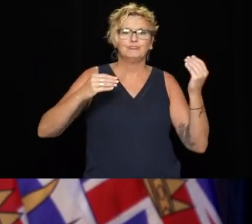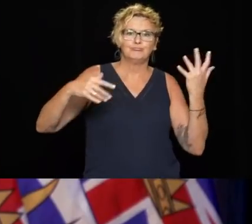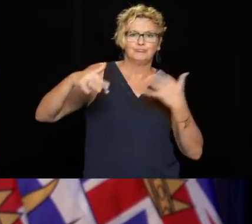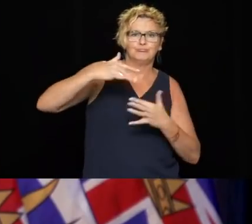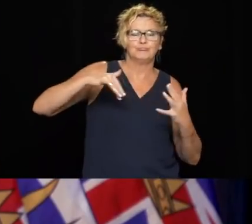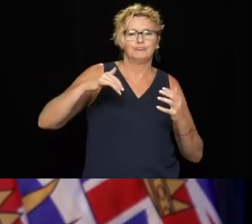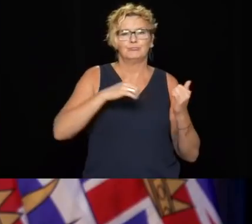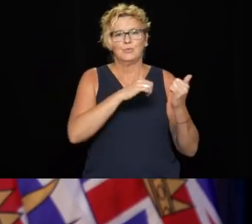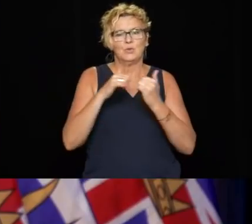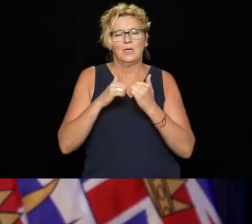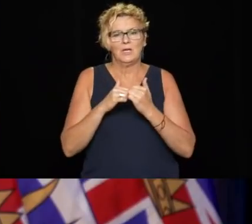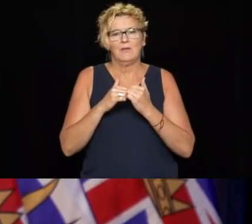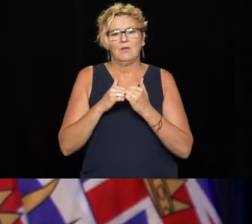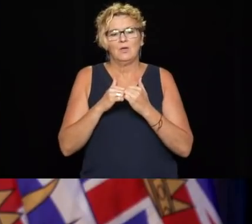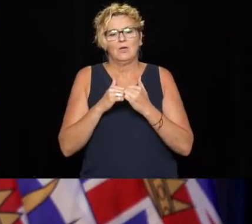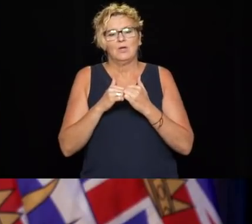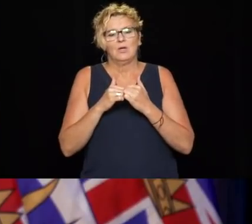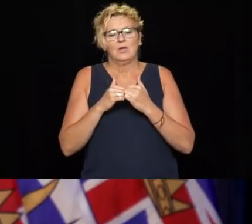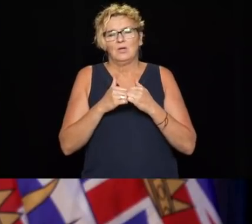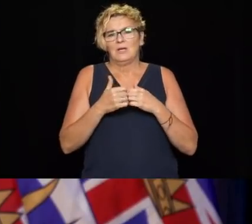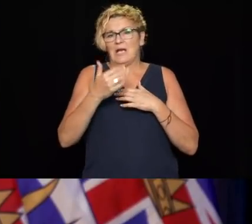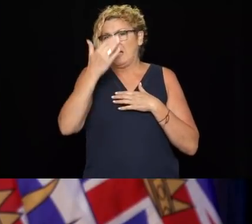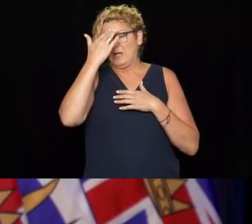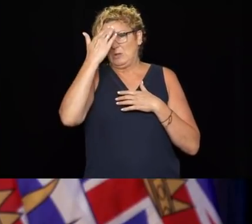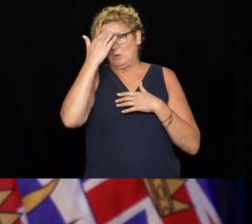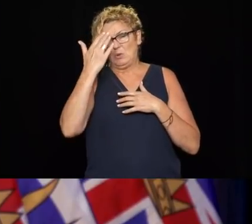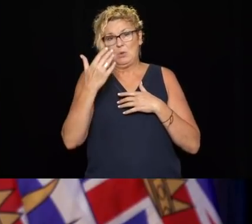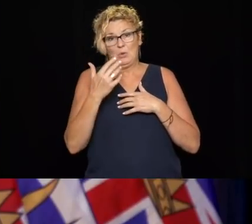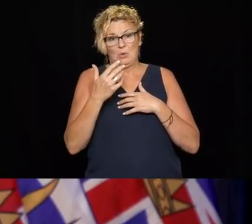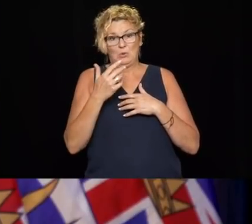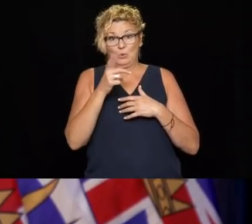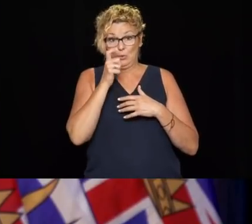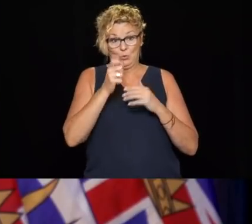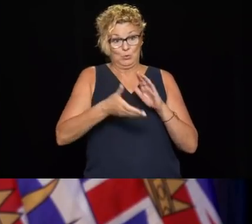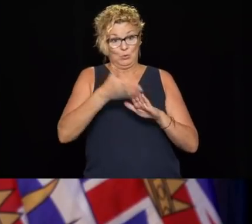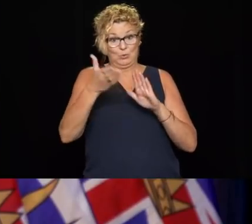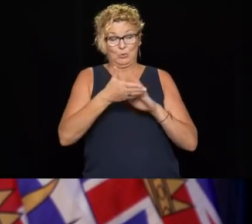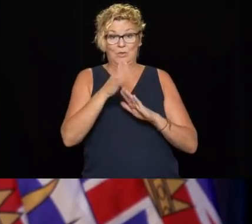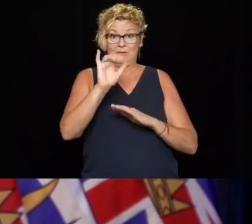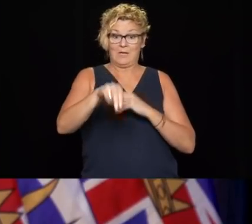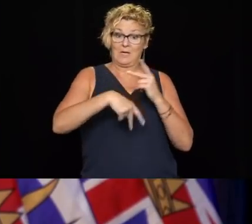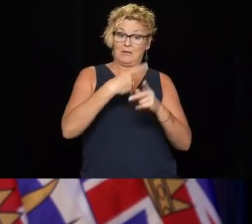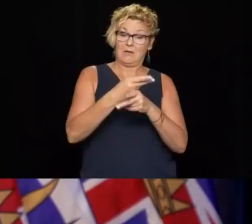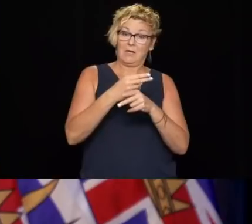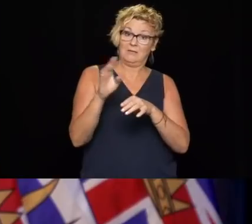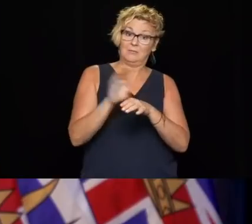and it has been challenging for that industry, we have heard from them and going back-and-forth and asked